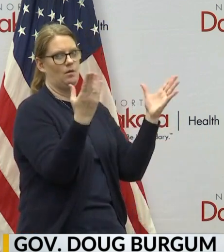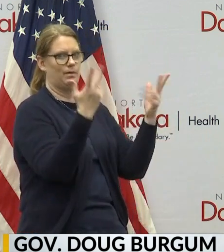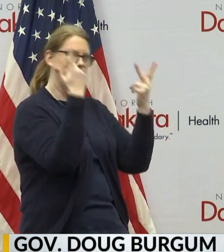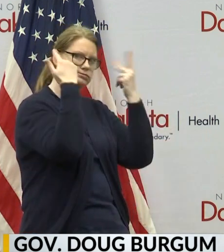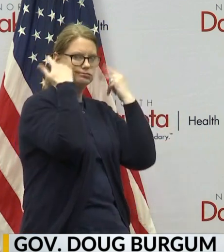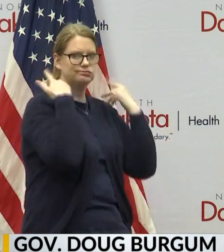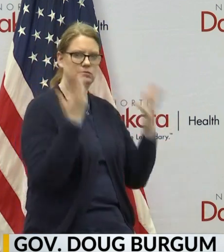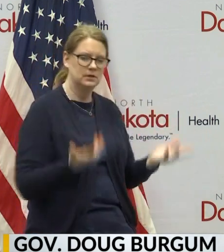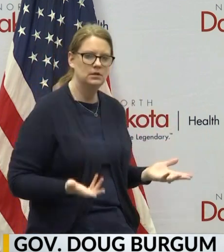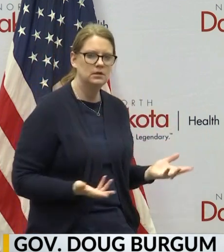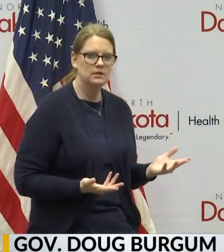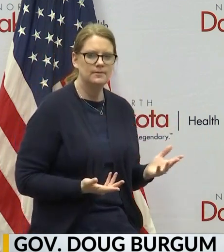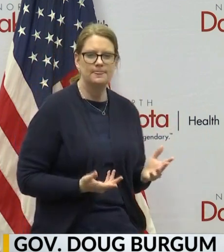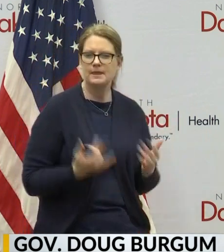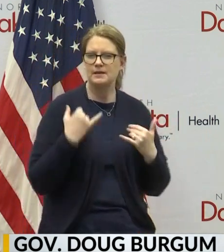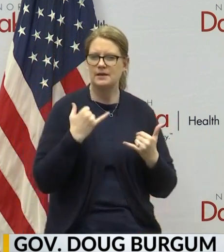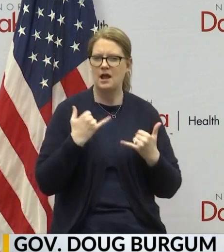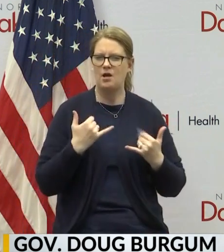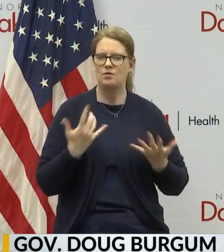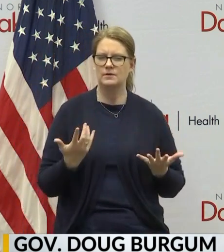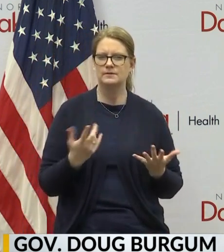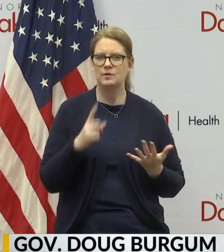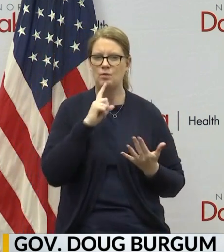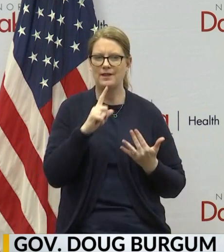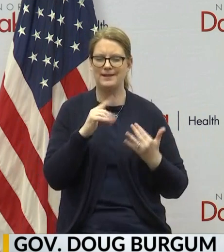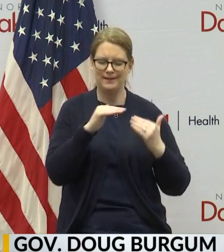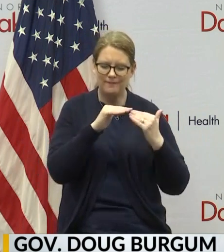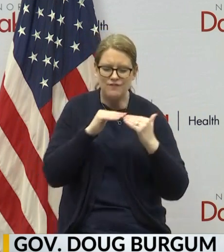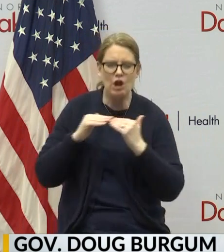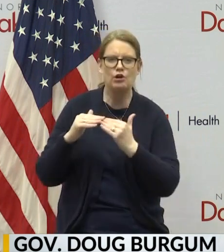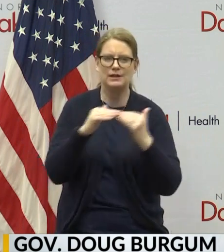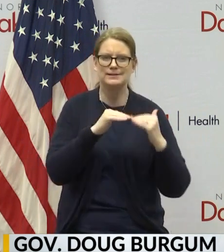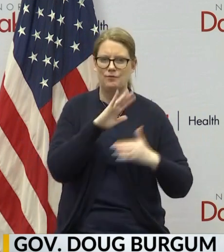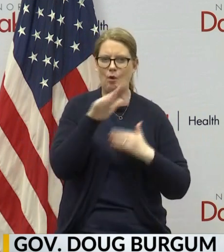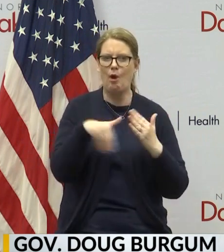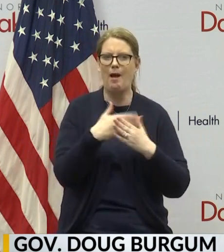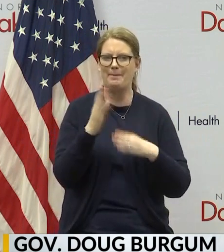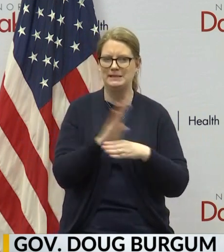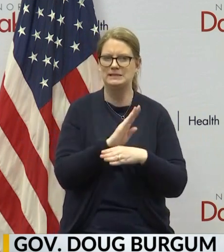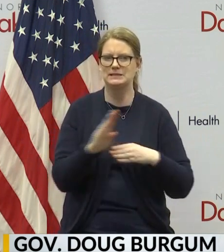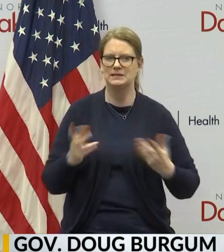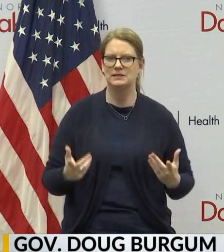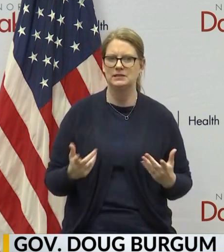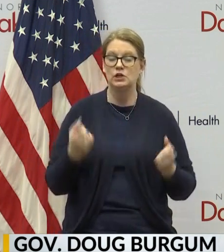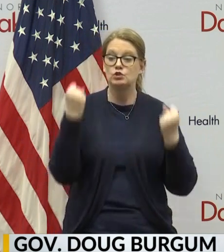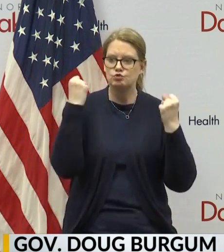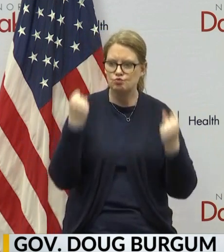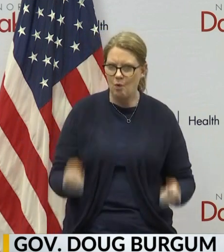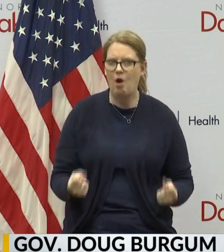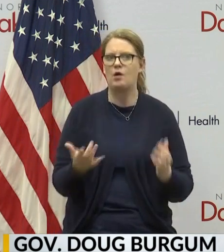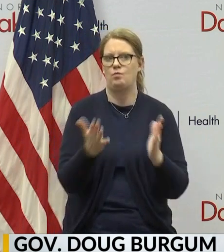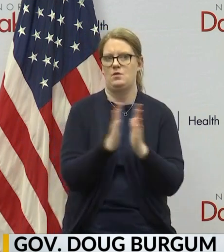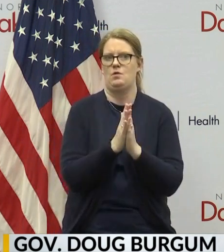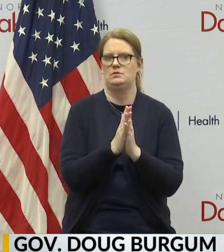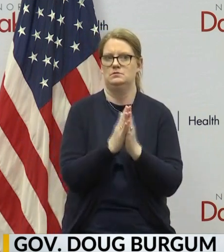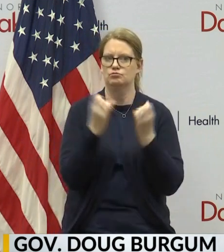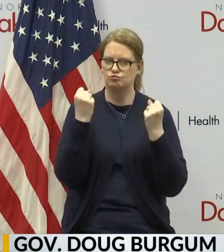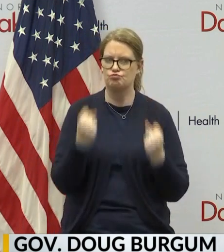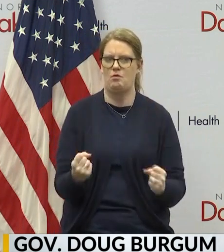DECISION TO CLOSE OUT OF THE SAFETY FOR THEIR YEARS AND CUSTOMERS, OTHERS HAD NOT, SO, AGAIN, SOME OF THE DECISION COME